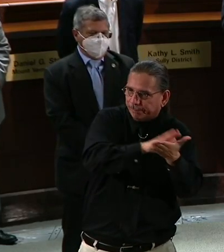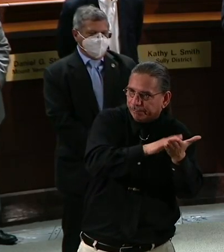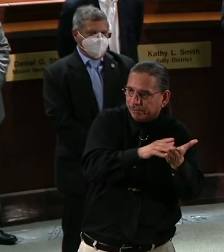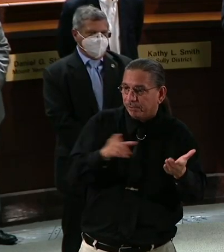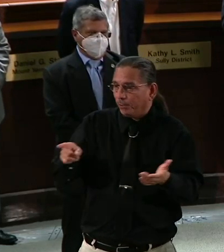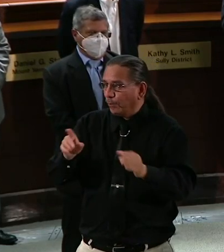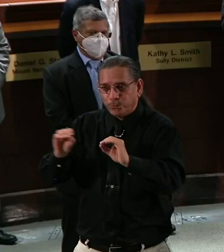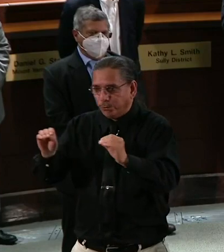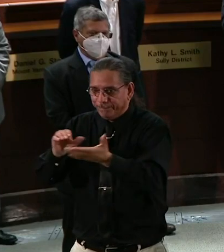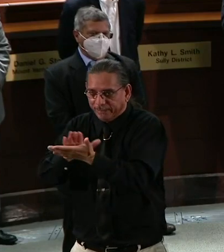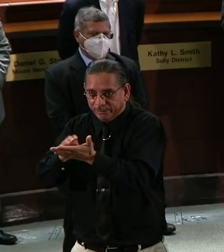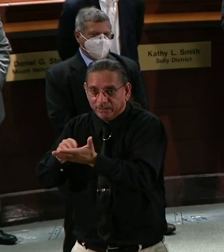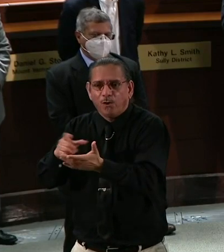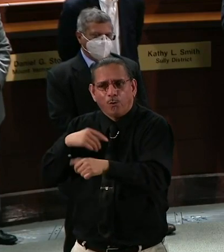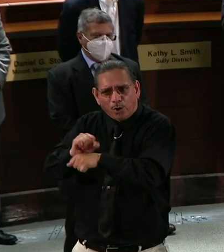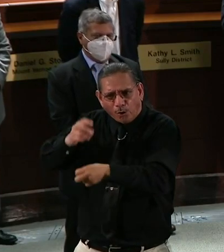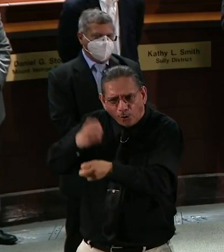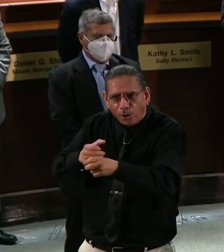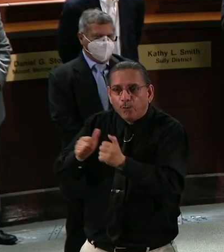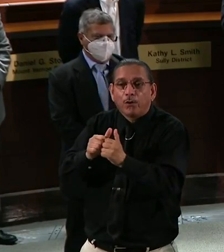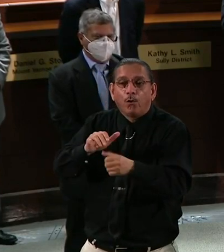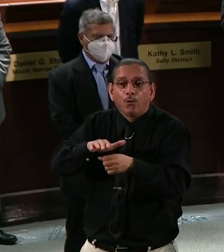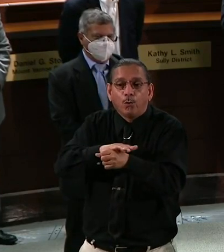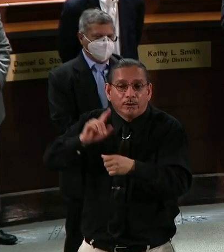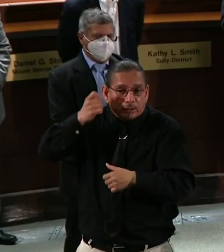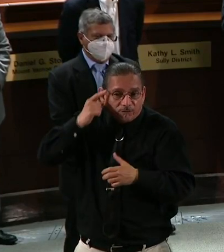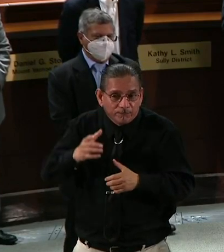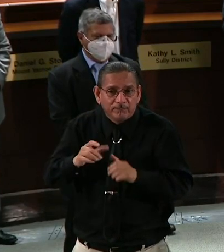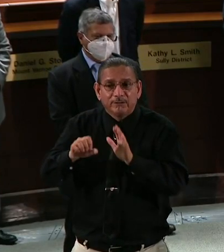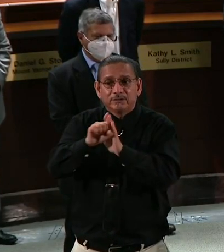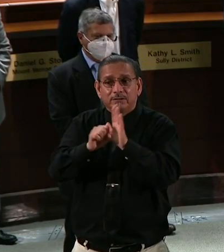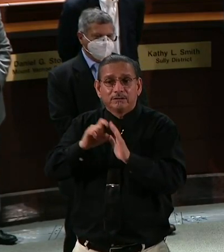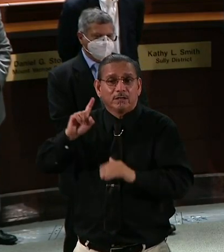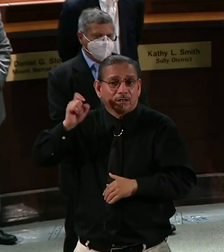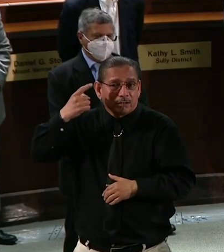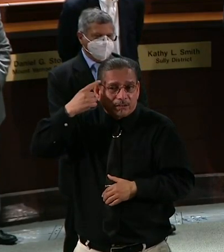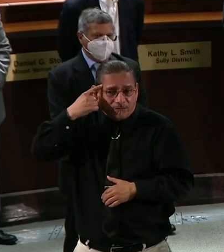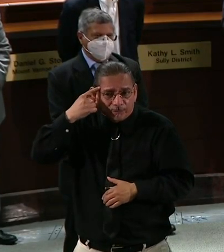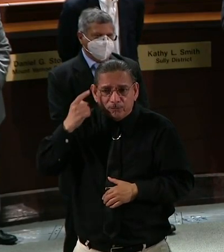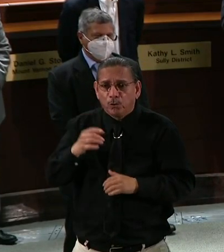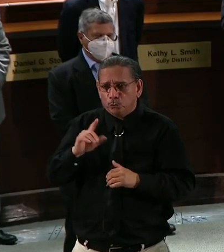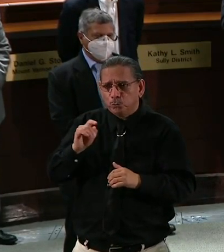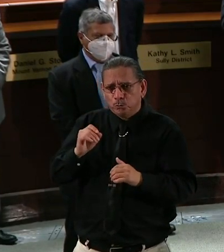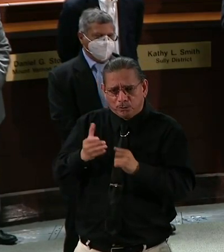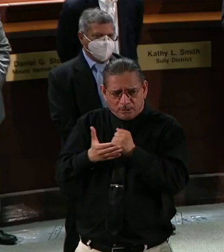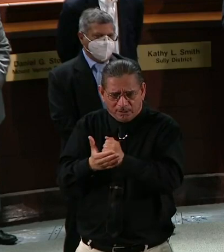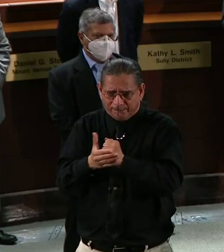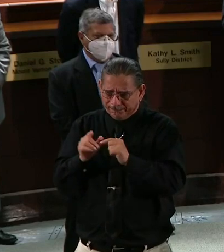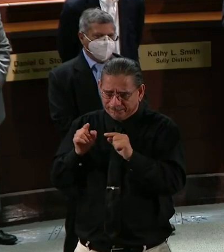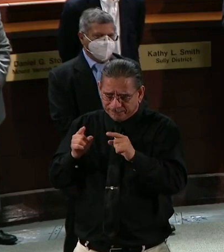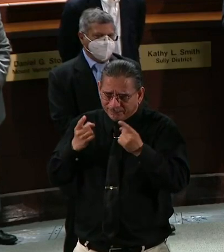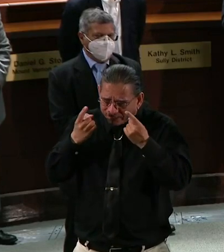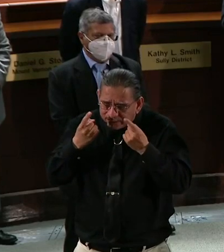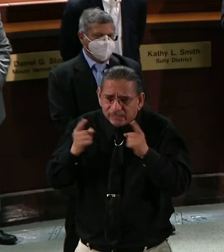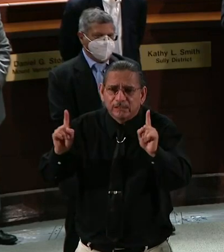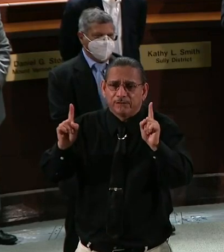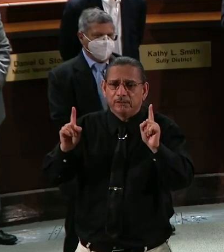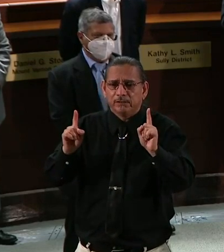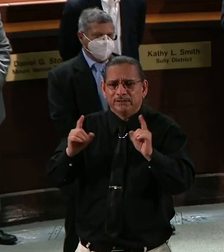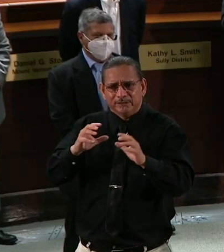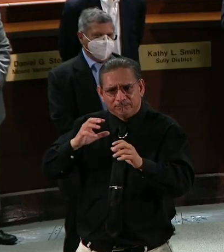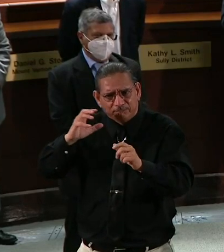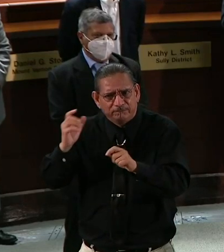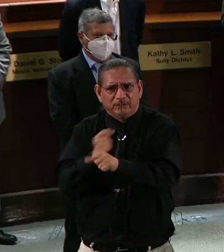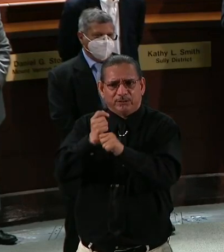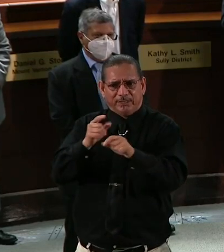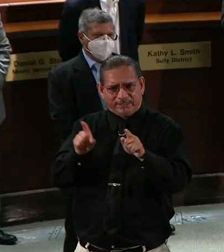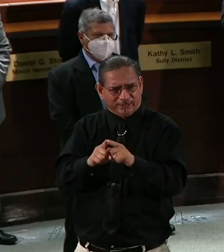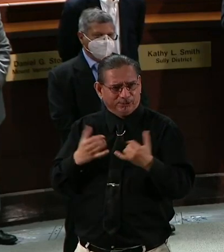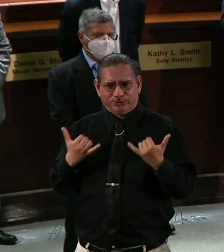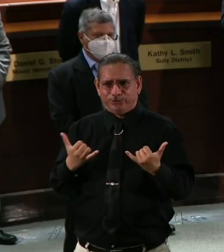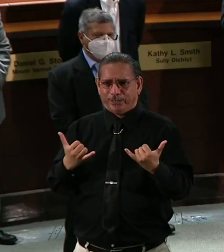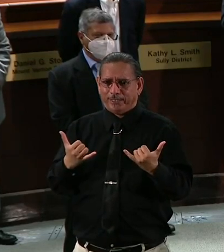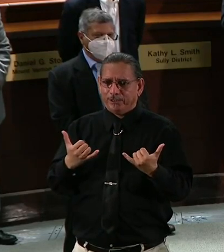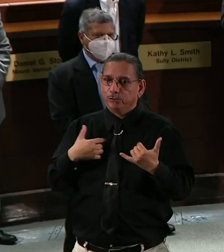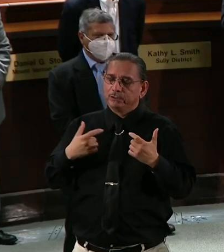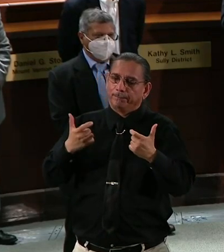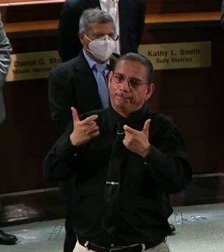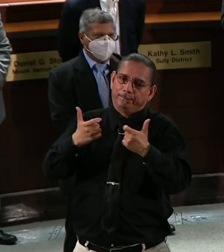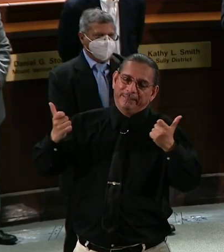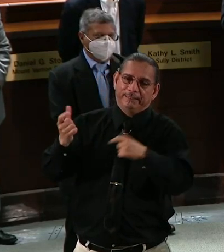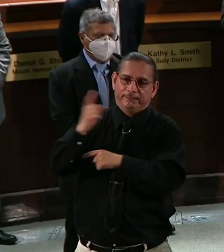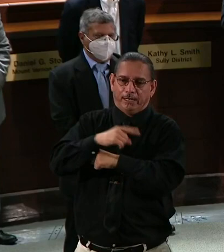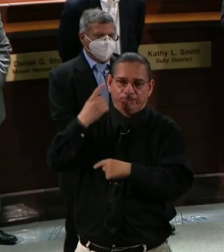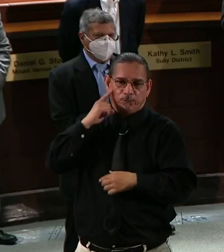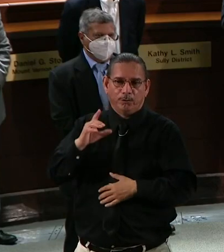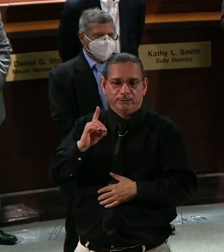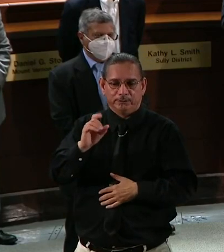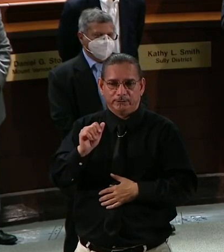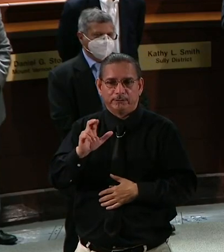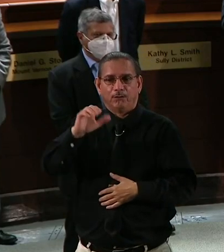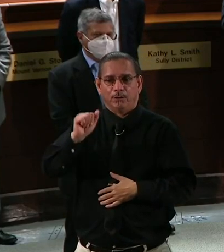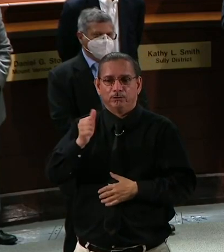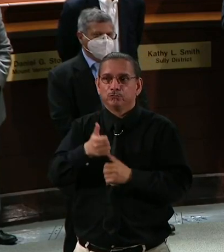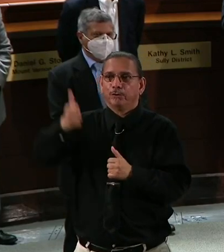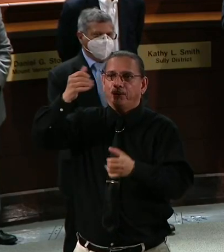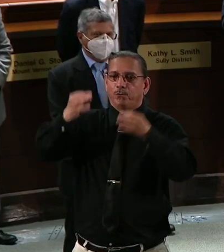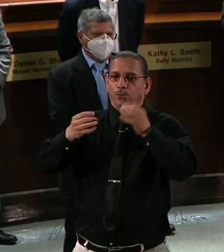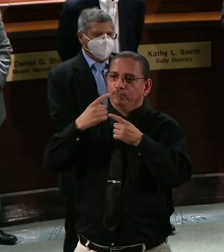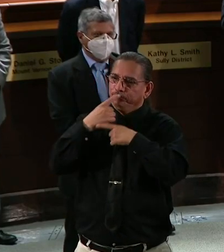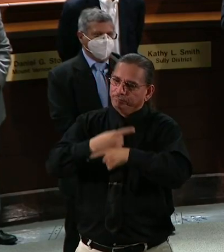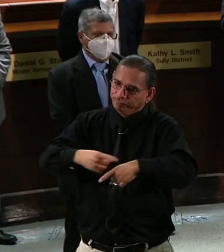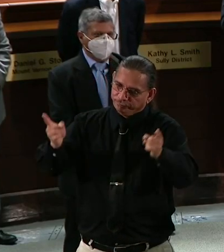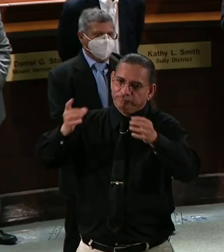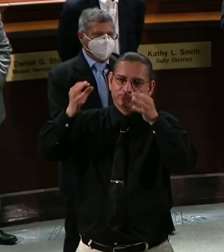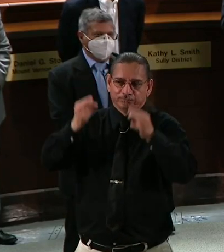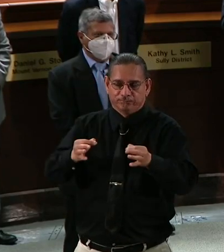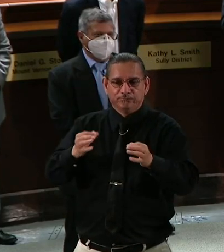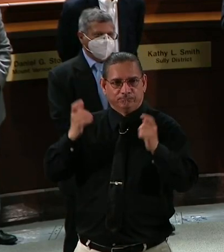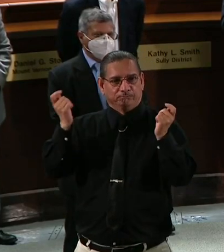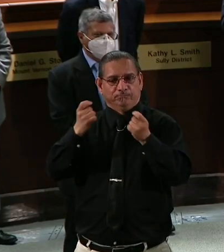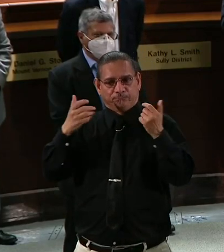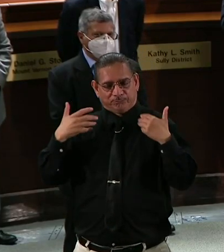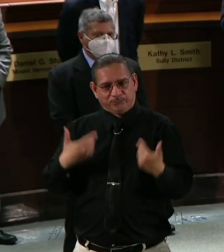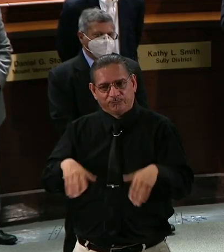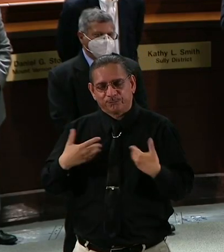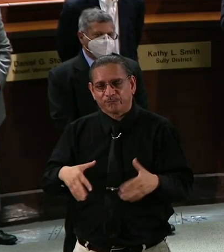AS MEAN PICK. MY STATEMENT IS